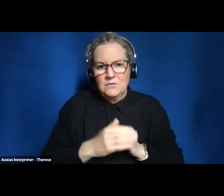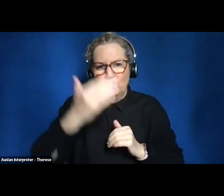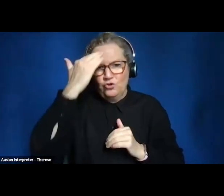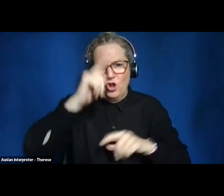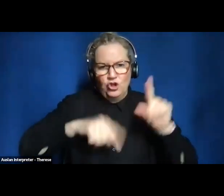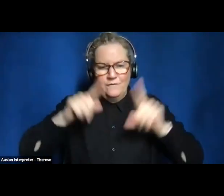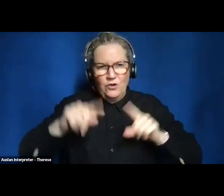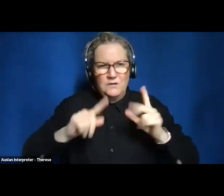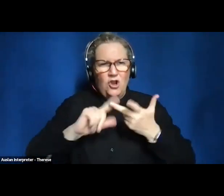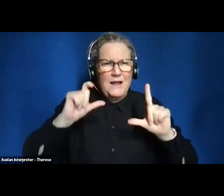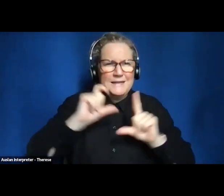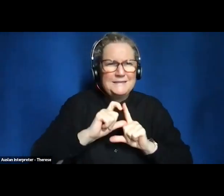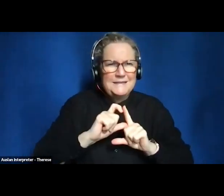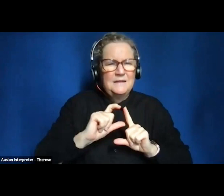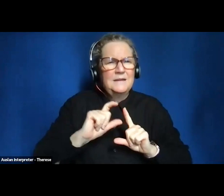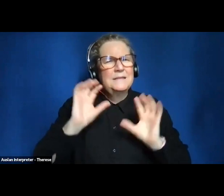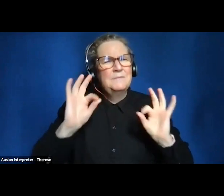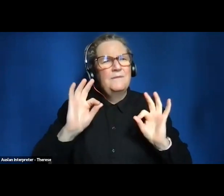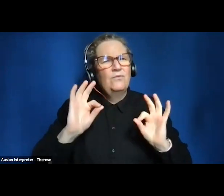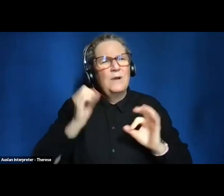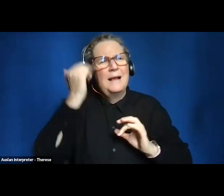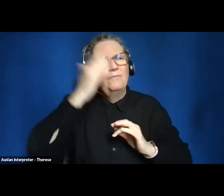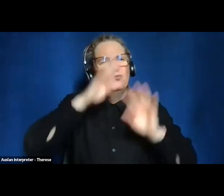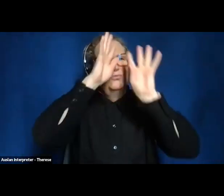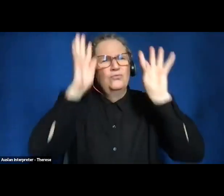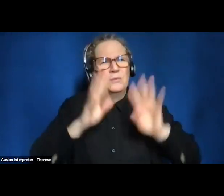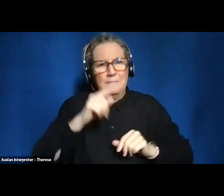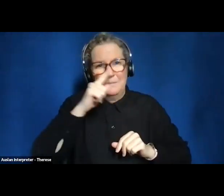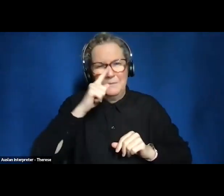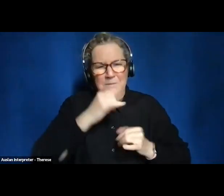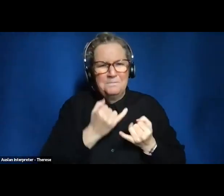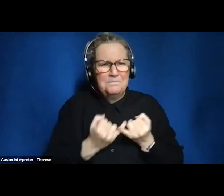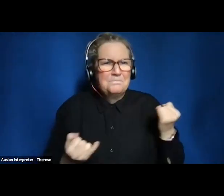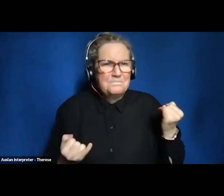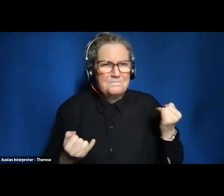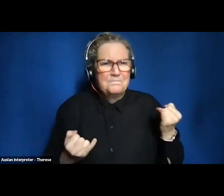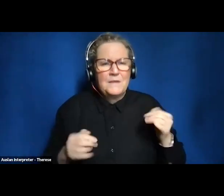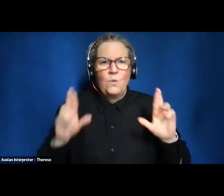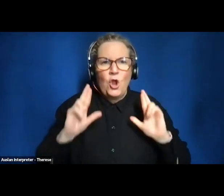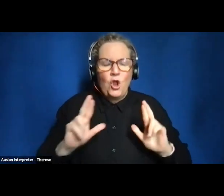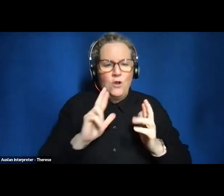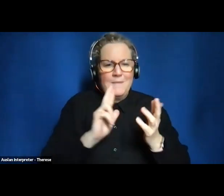especially for young First Nations people. And we sincerely hope that the disability data asset will be helpful